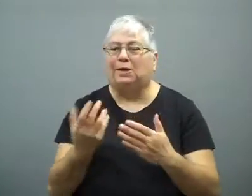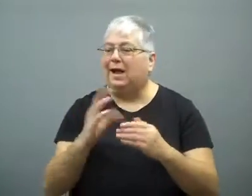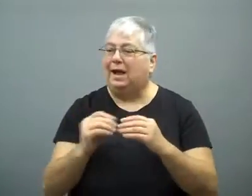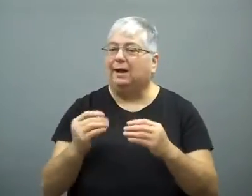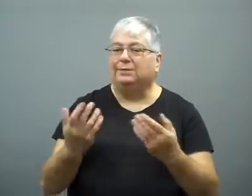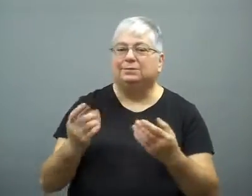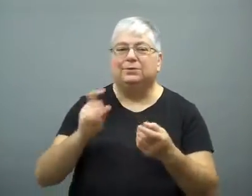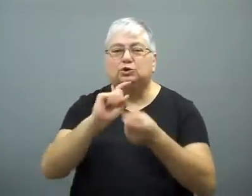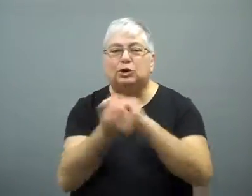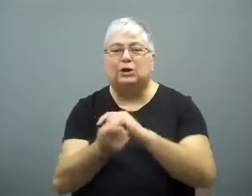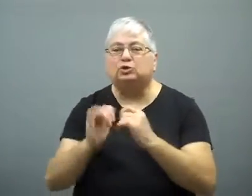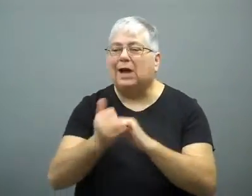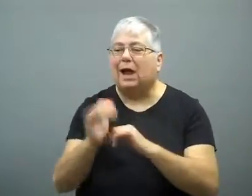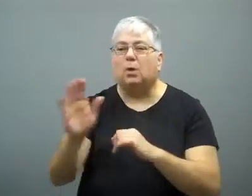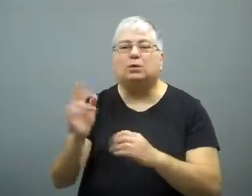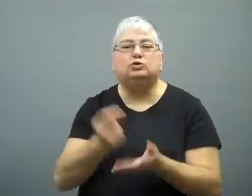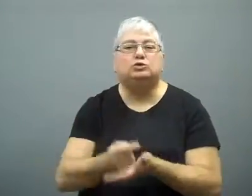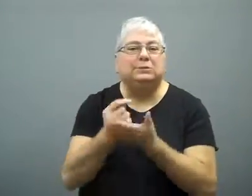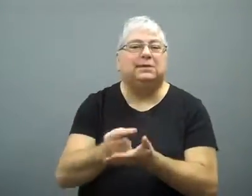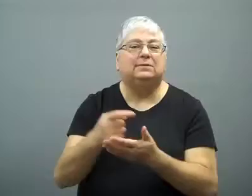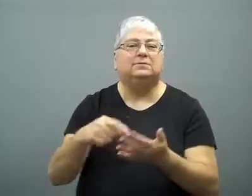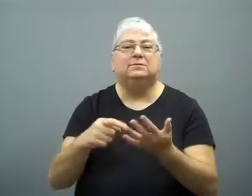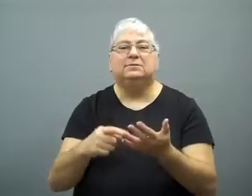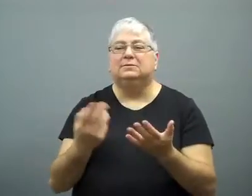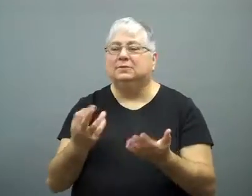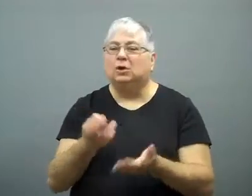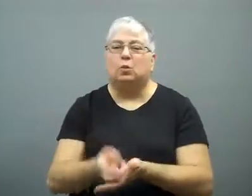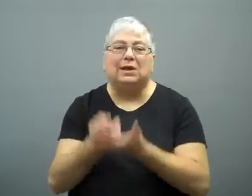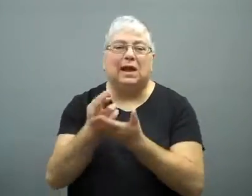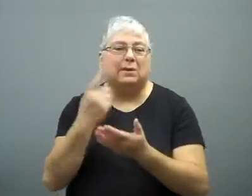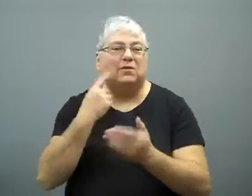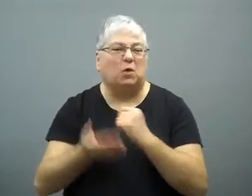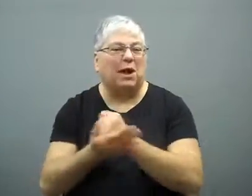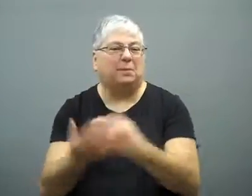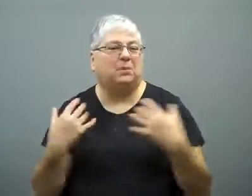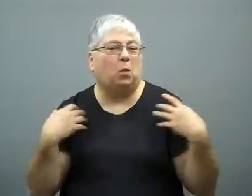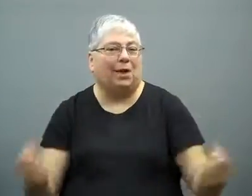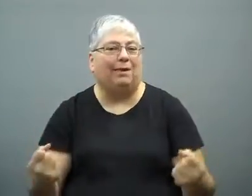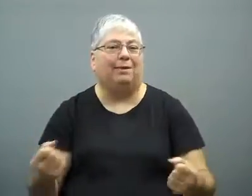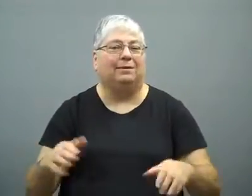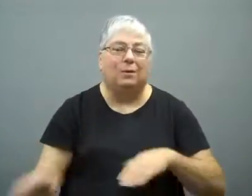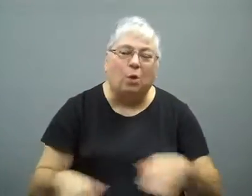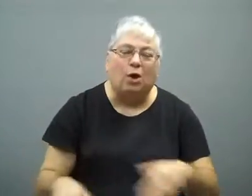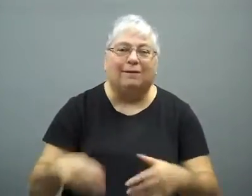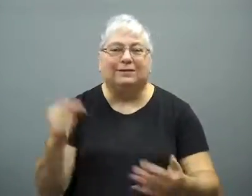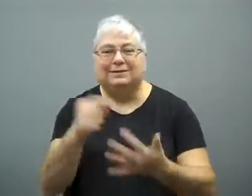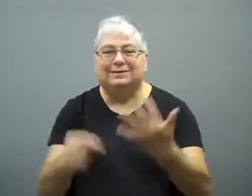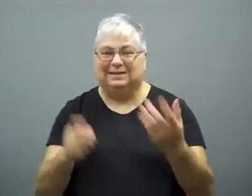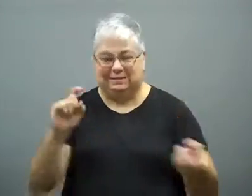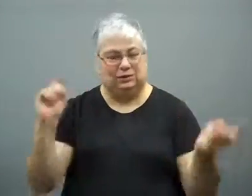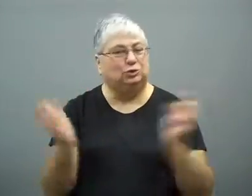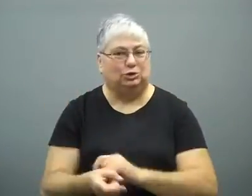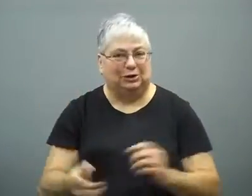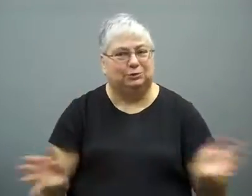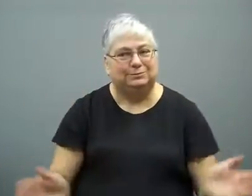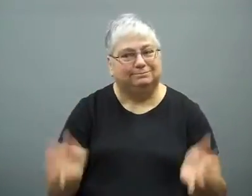as well as changes made to treatment and rehabilitation for stroke victims.